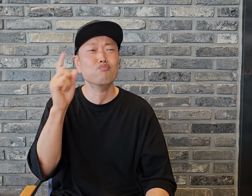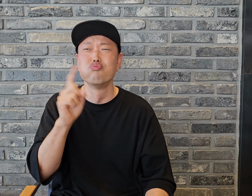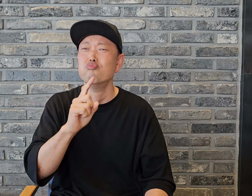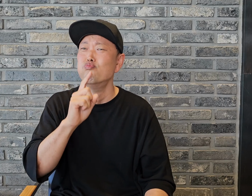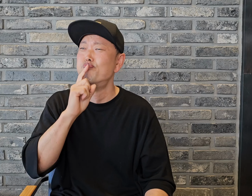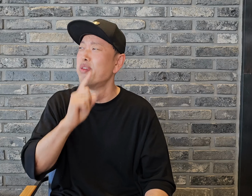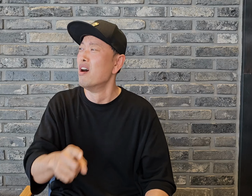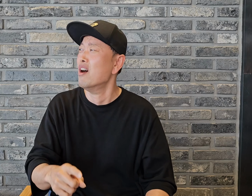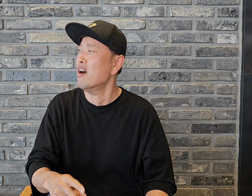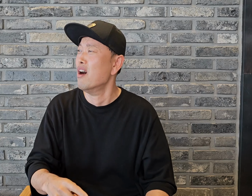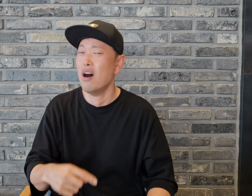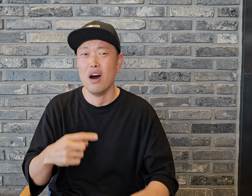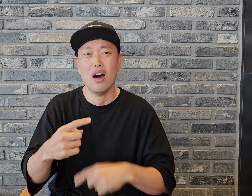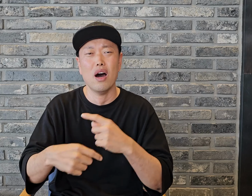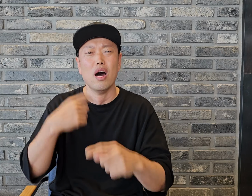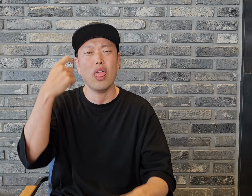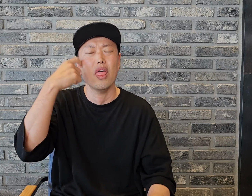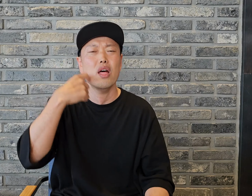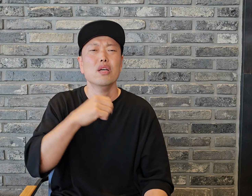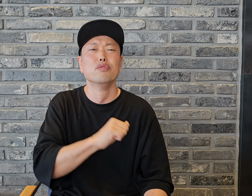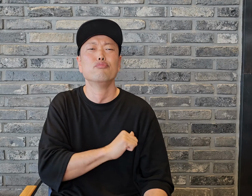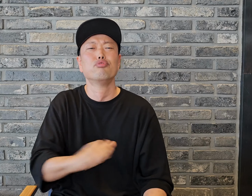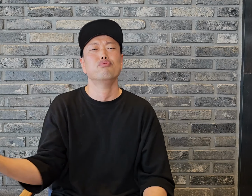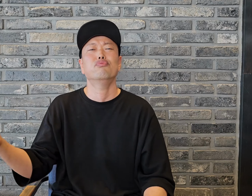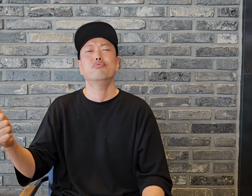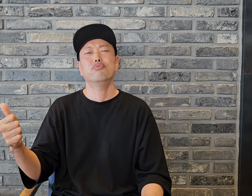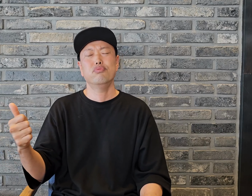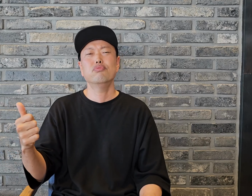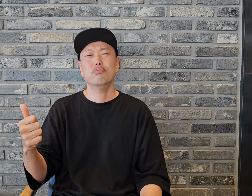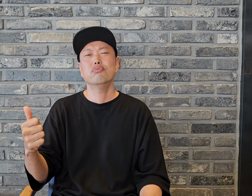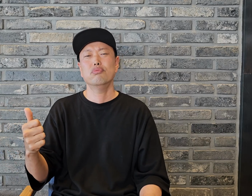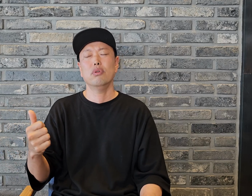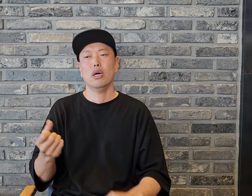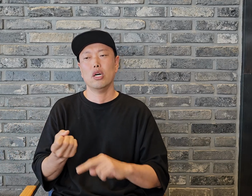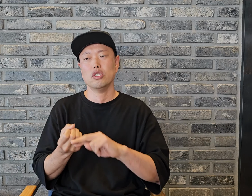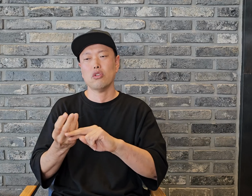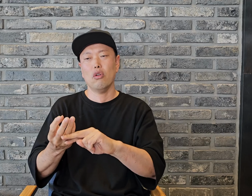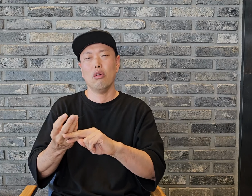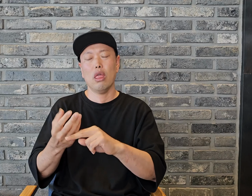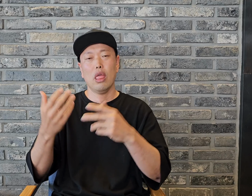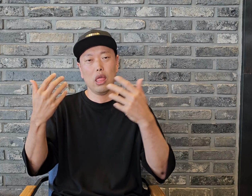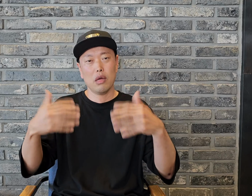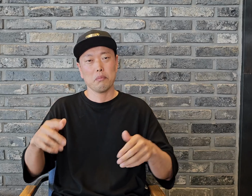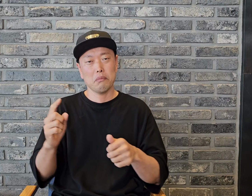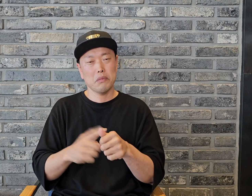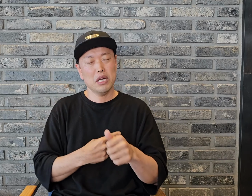I don't understand what it means at all, and I don't have any sense of it. If the message is unclear,